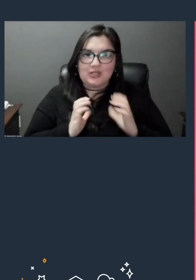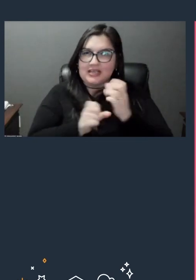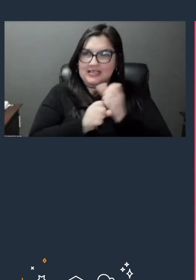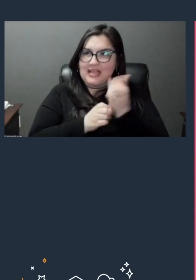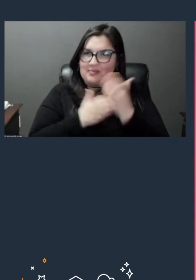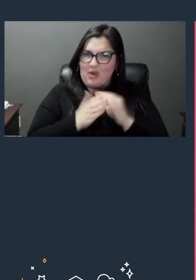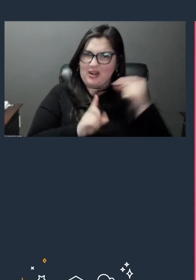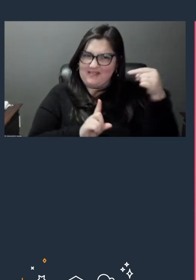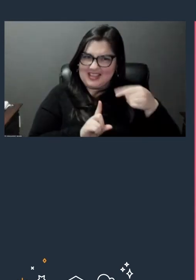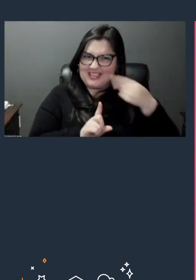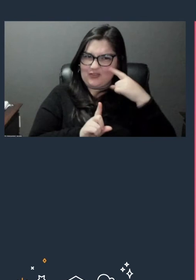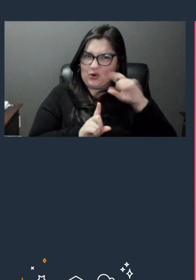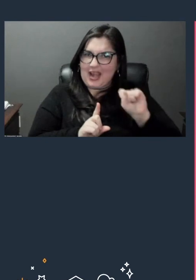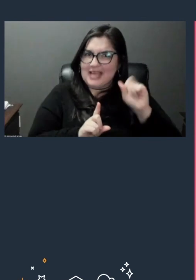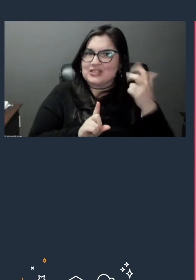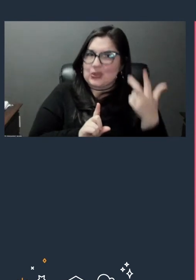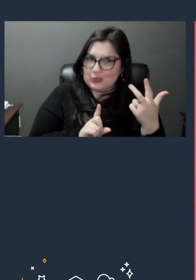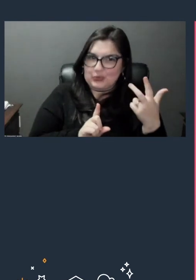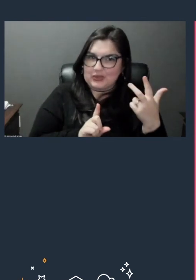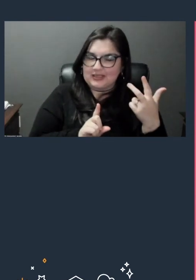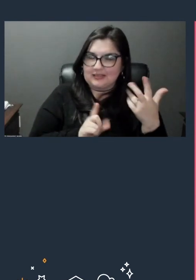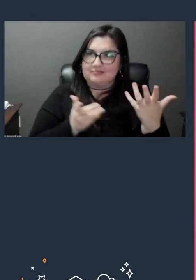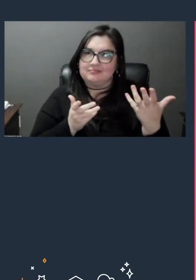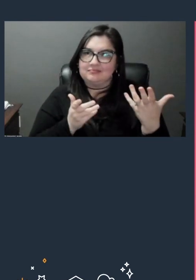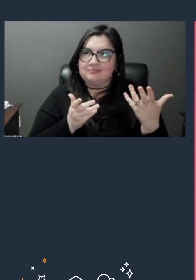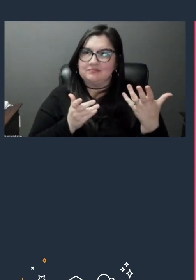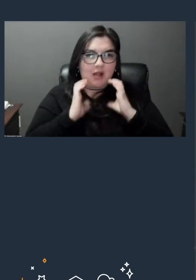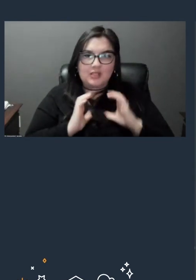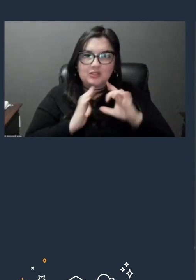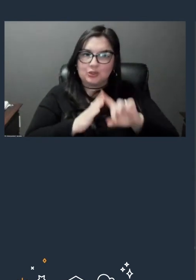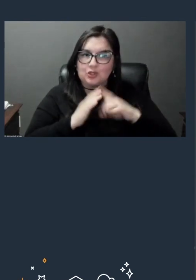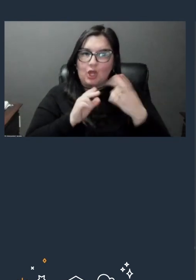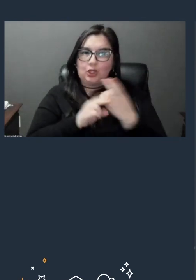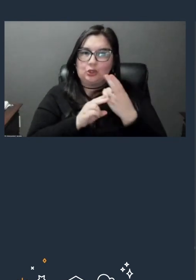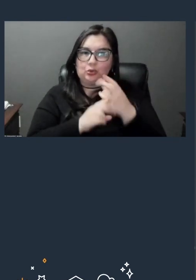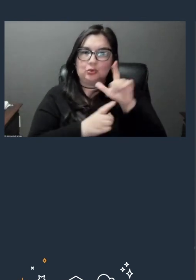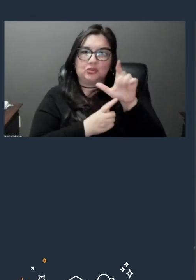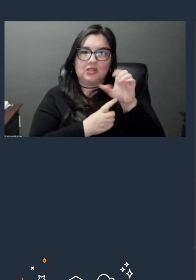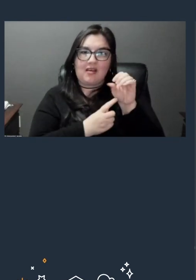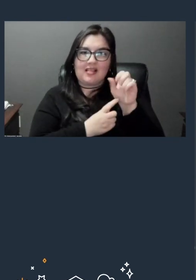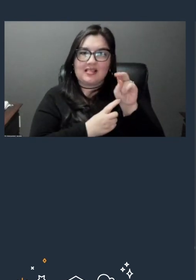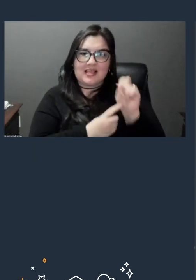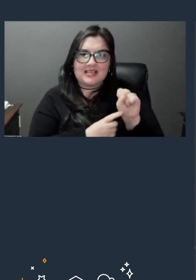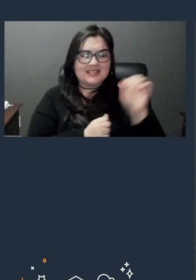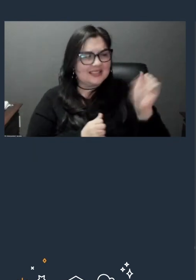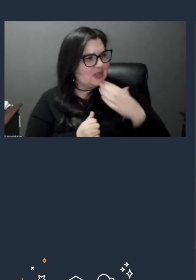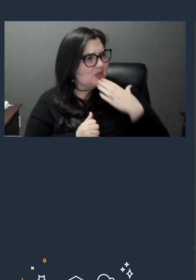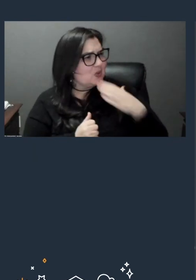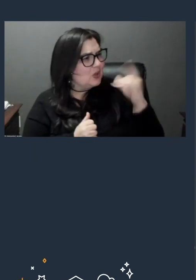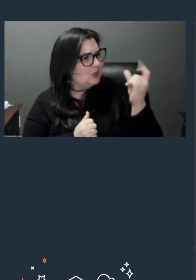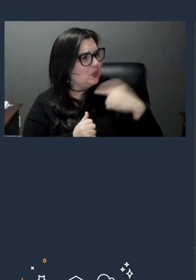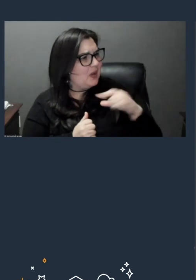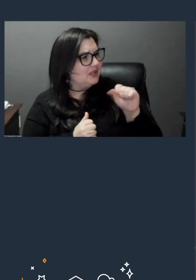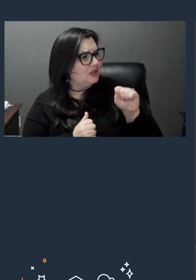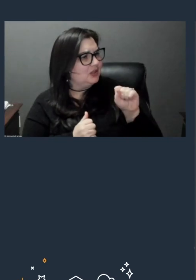So what's a way for customers to get started using Lens? Good question, thank you, Sean. So, yeah, as you mentioned,